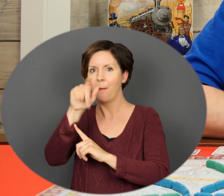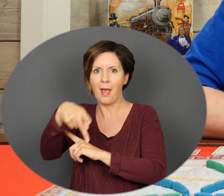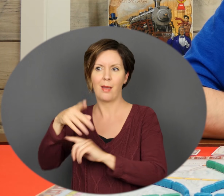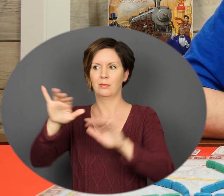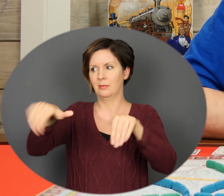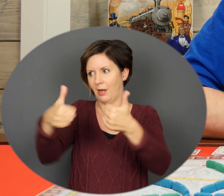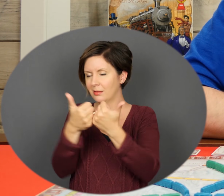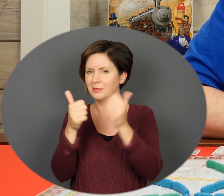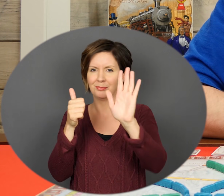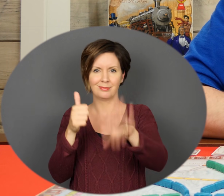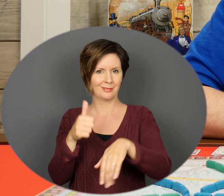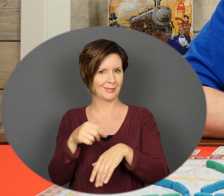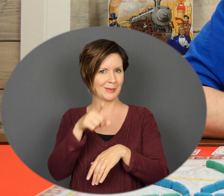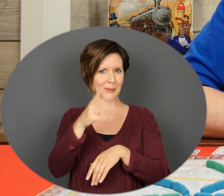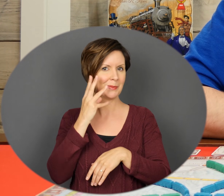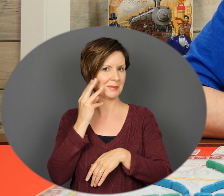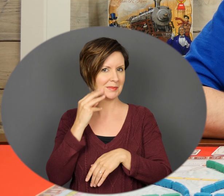but I'll leave those for you to discover on your own